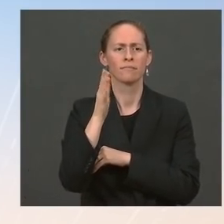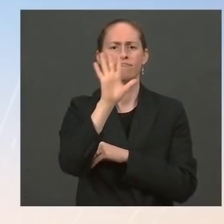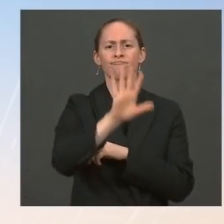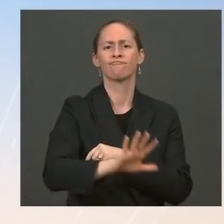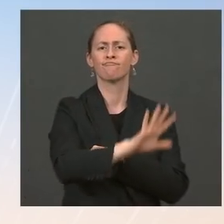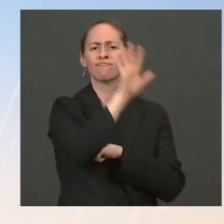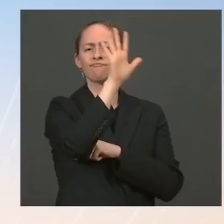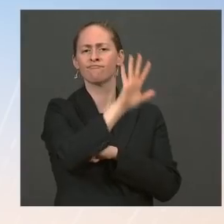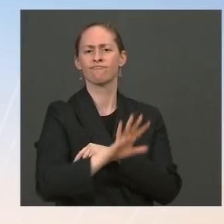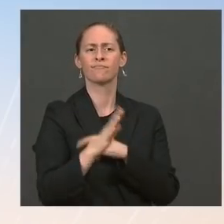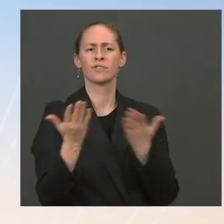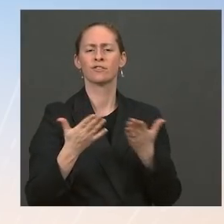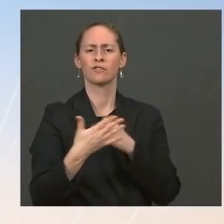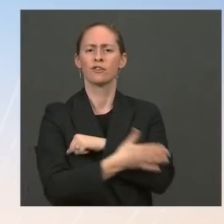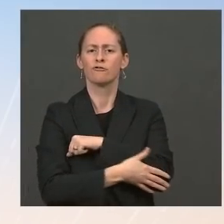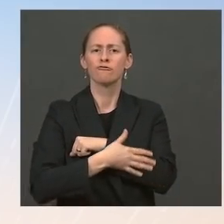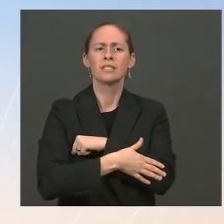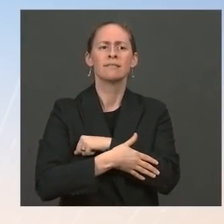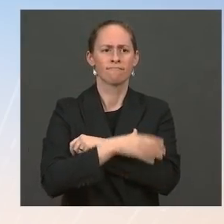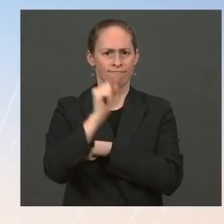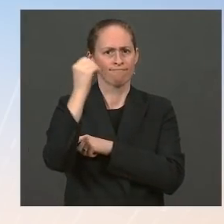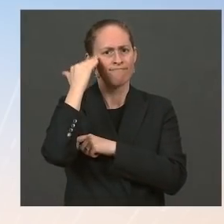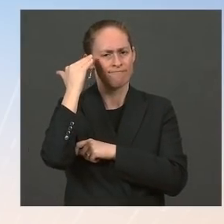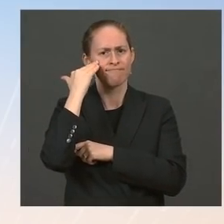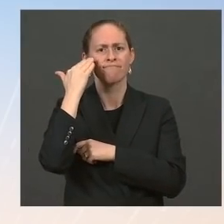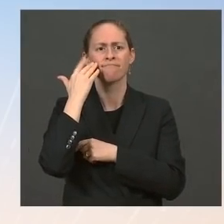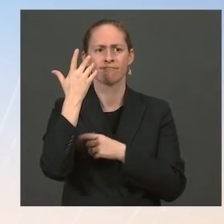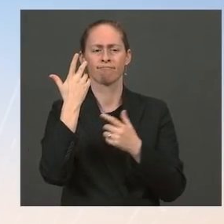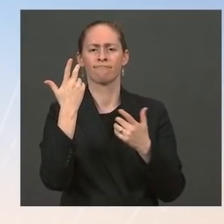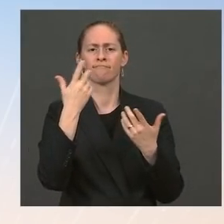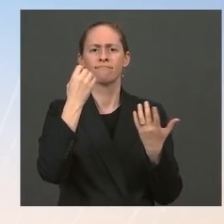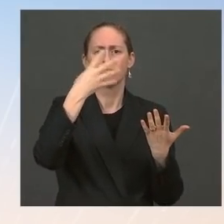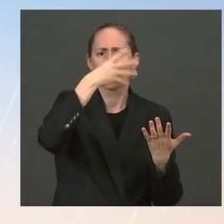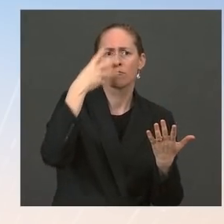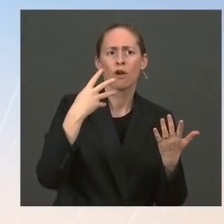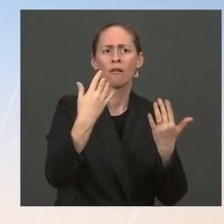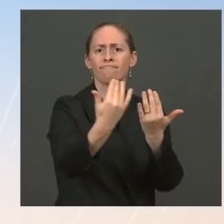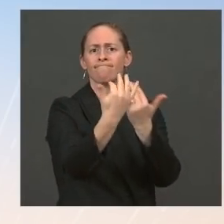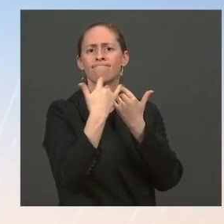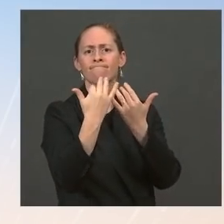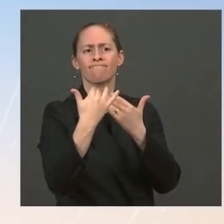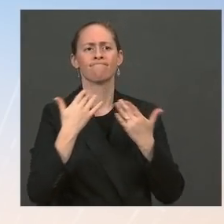in some ways by migration events in recent years. A lot of -- Mexico has been as well. That's my point there.